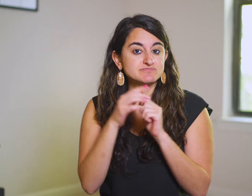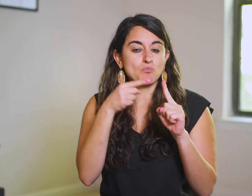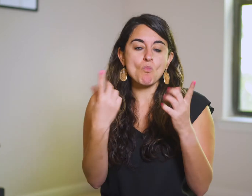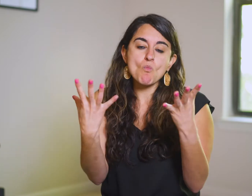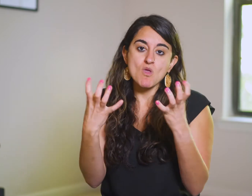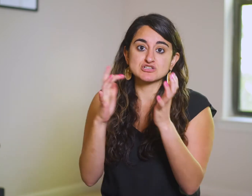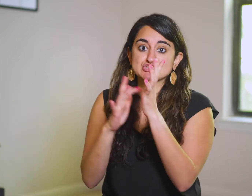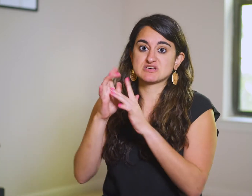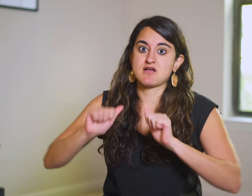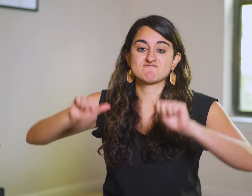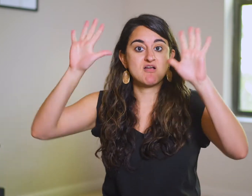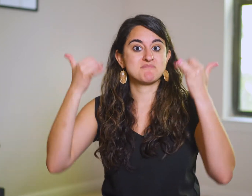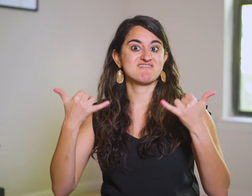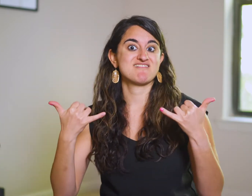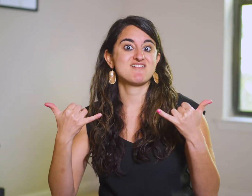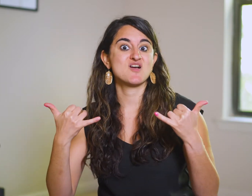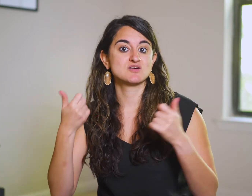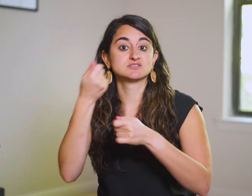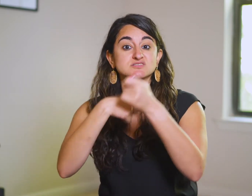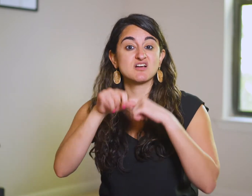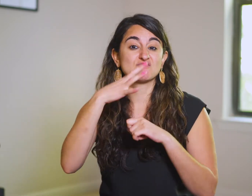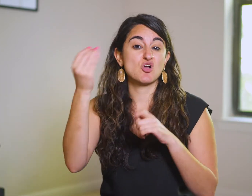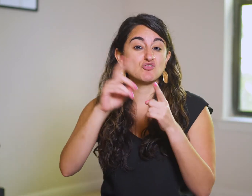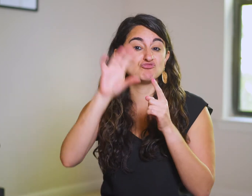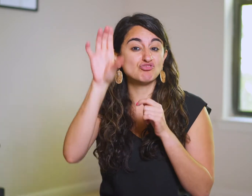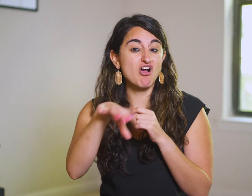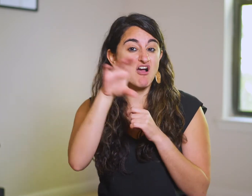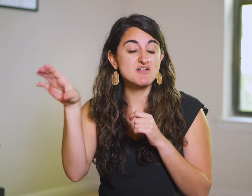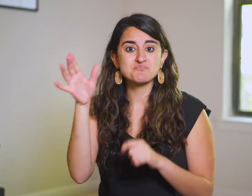He wants to get Jesus to give up now instead of go to the cross.